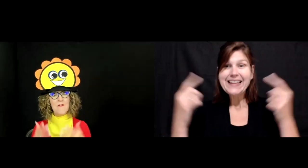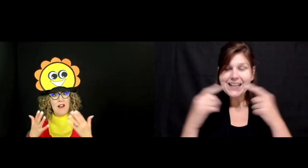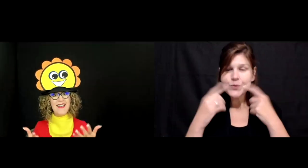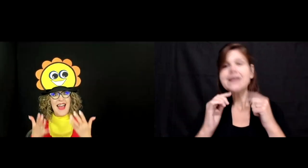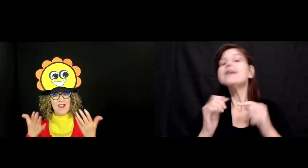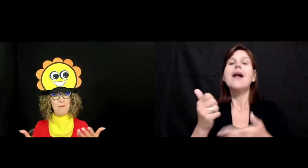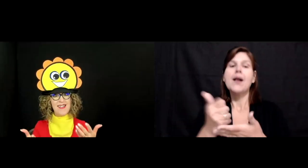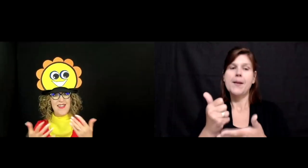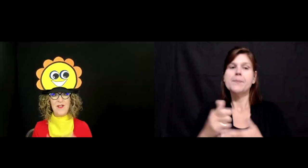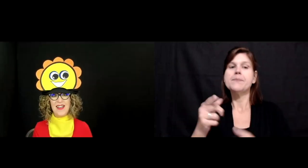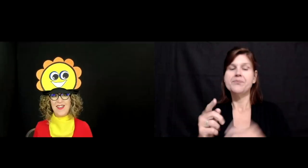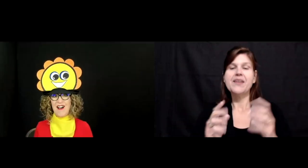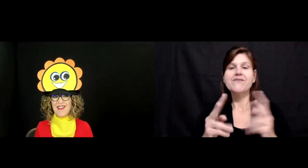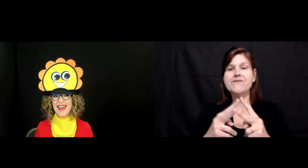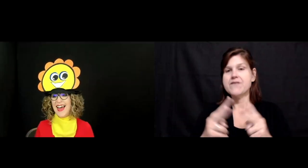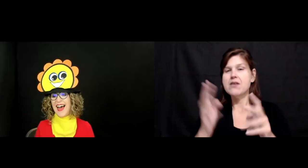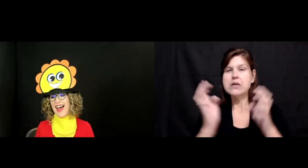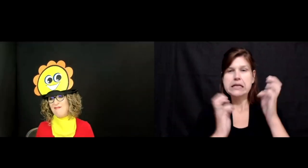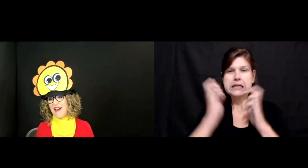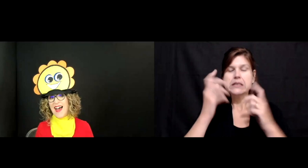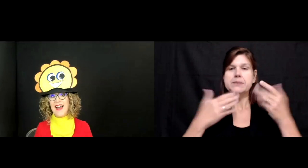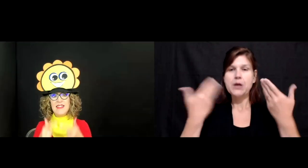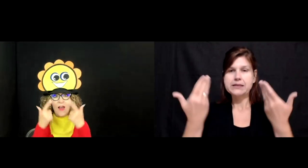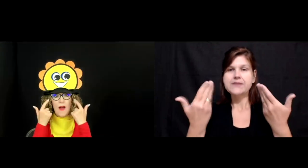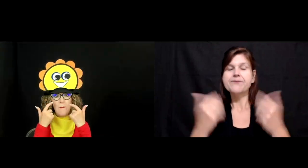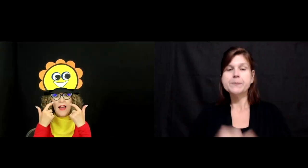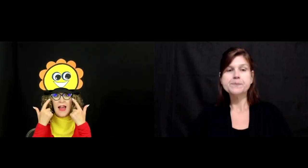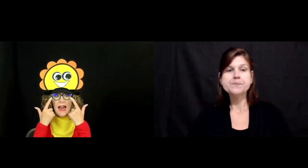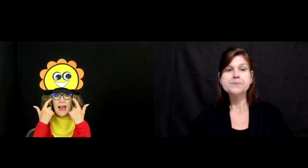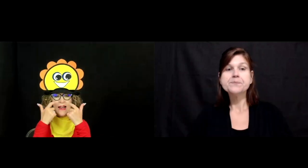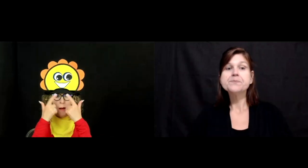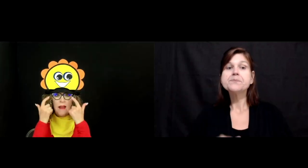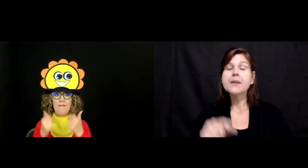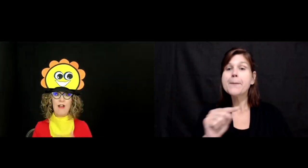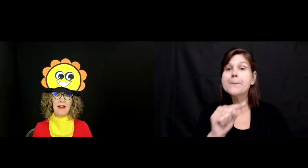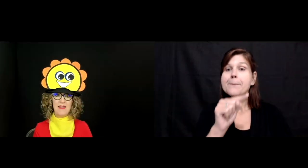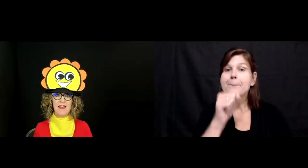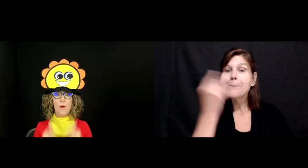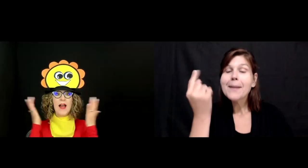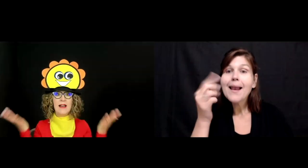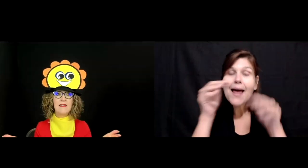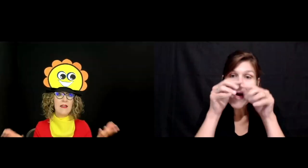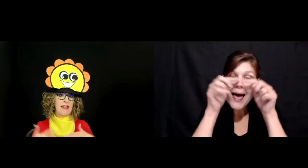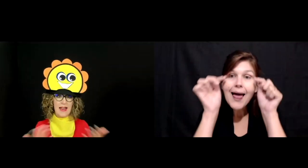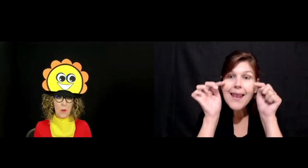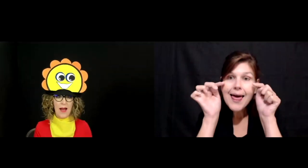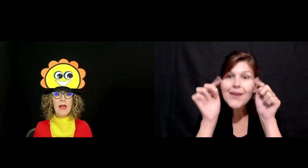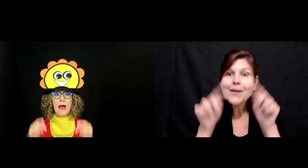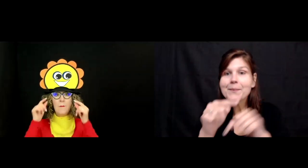And I'm very expressive when I start and I wear black eyeliner and black-framed glasses. I wear glasses anyway.